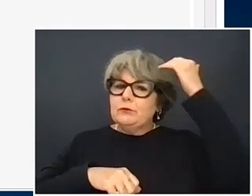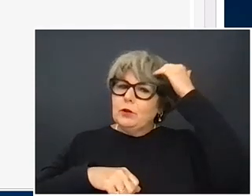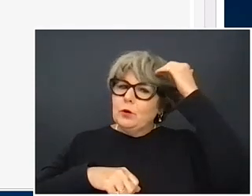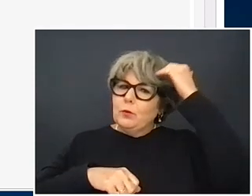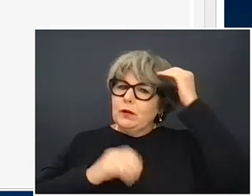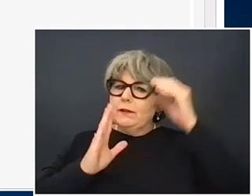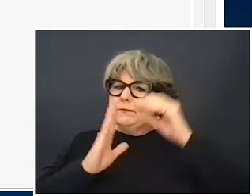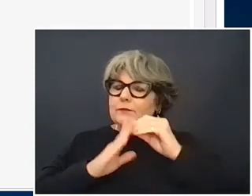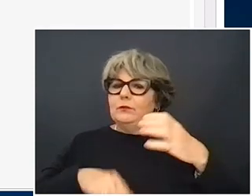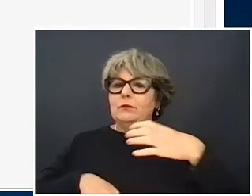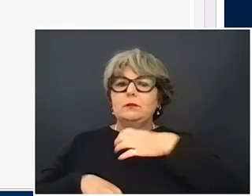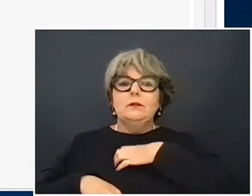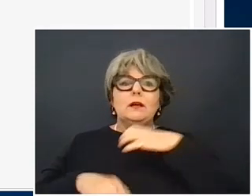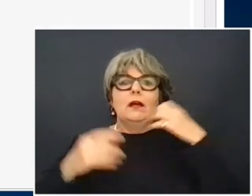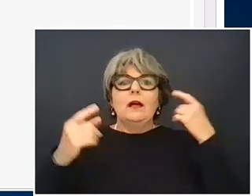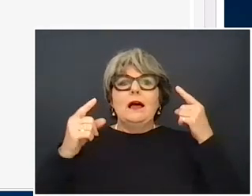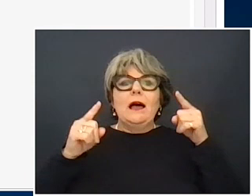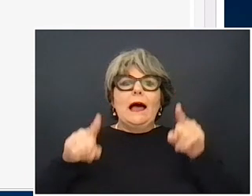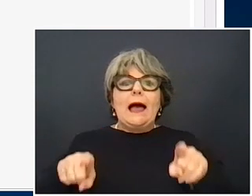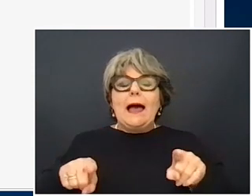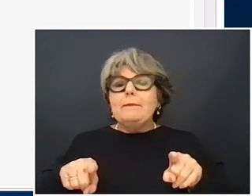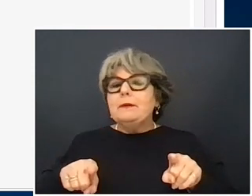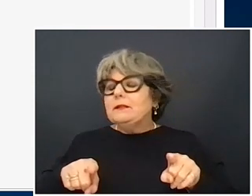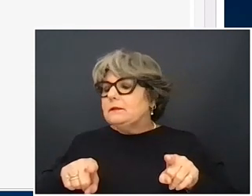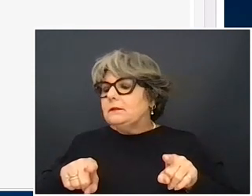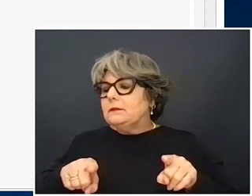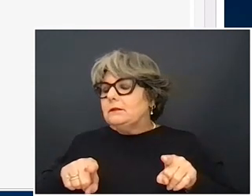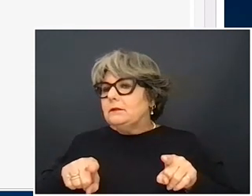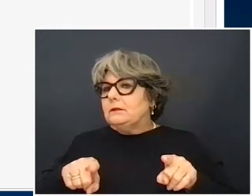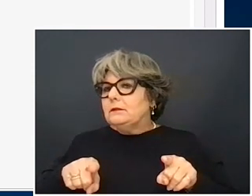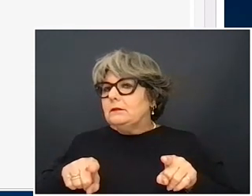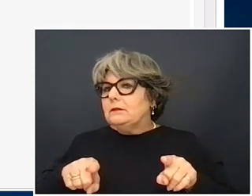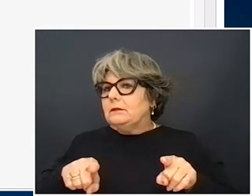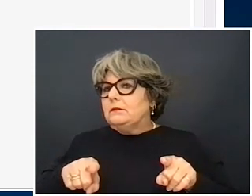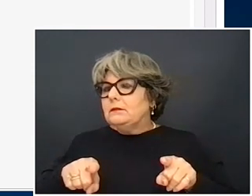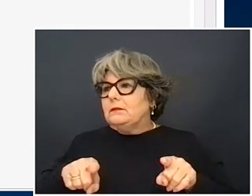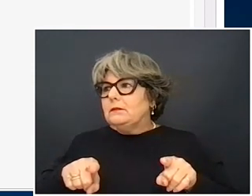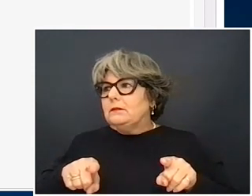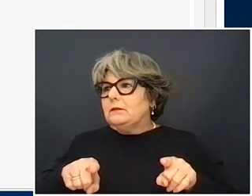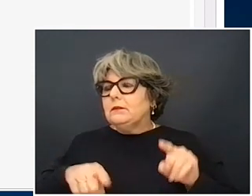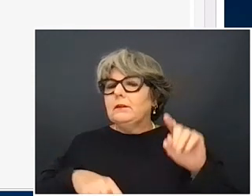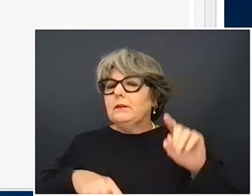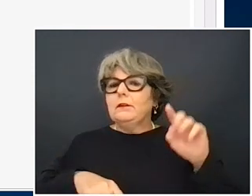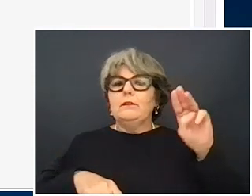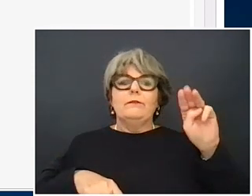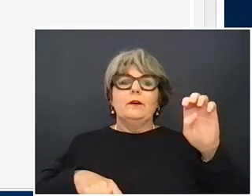typically arrives via media coverage. If you remember the cycle that began in